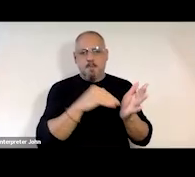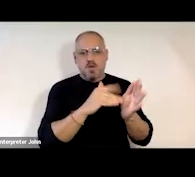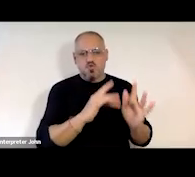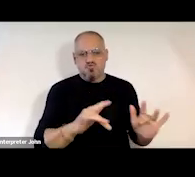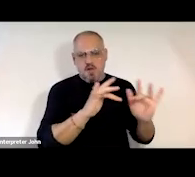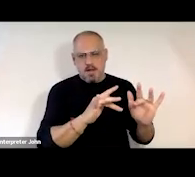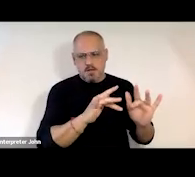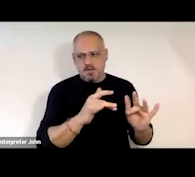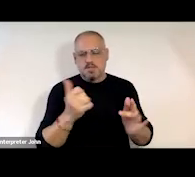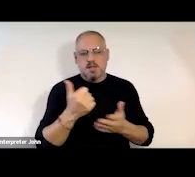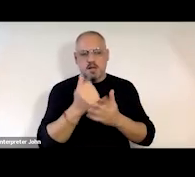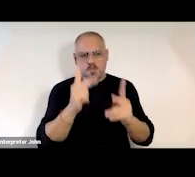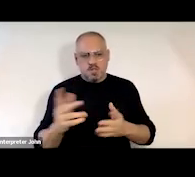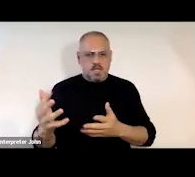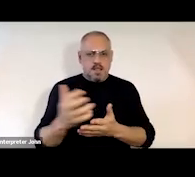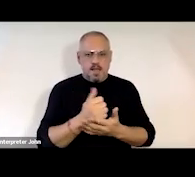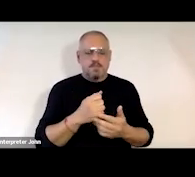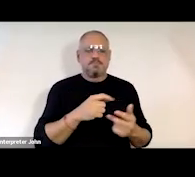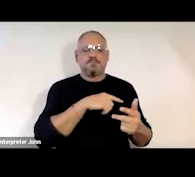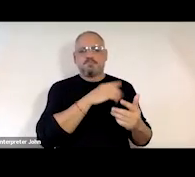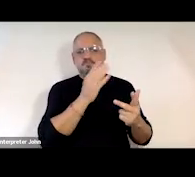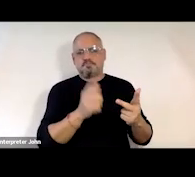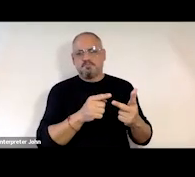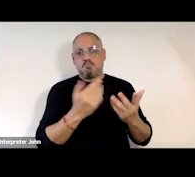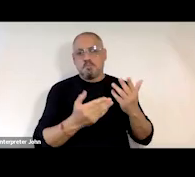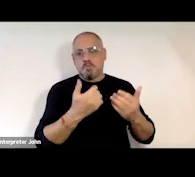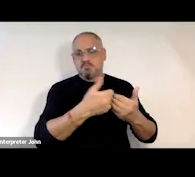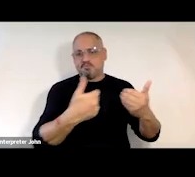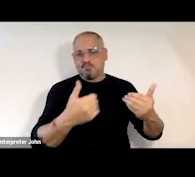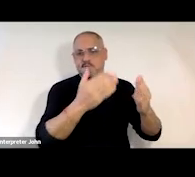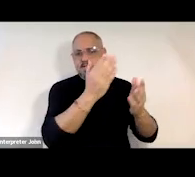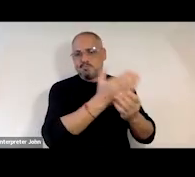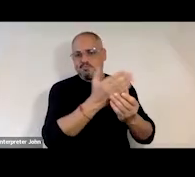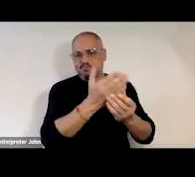that you help the person to collect, maybe a separate section for letters